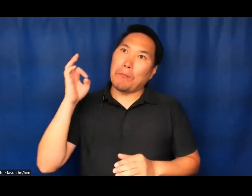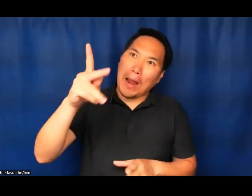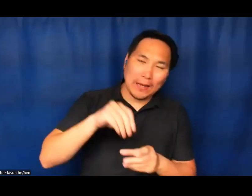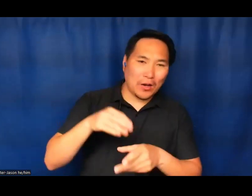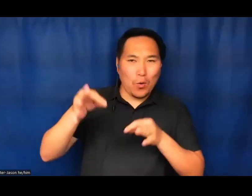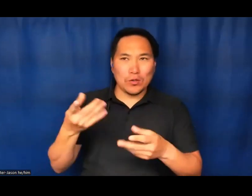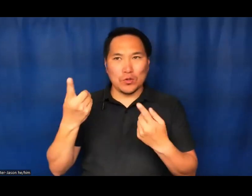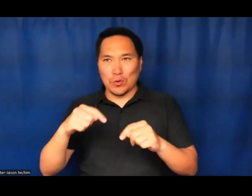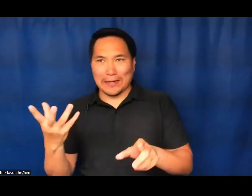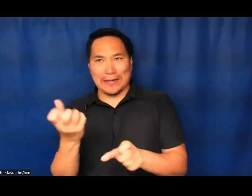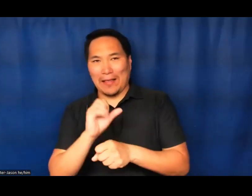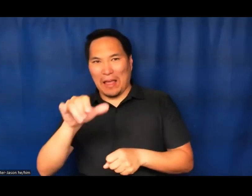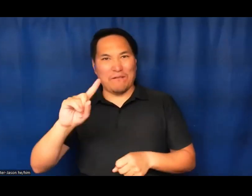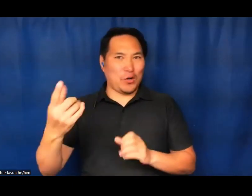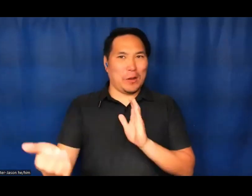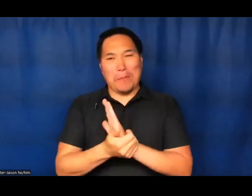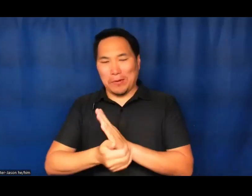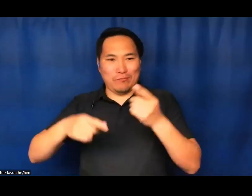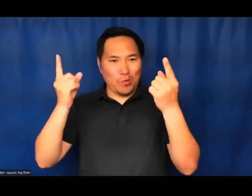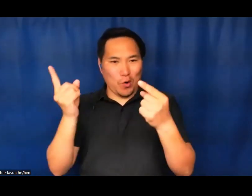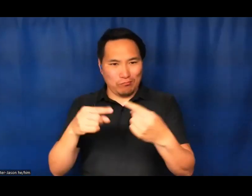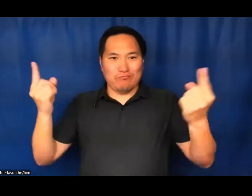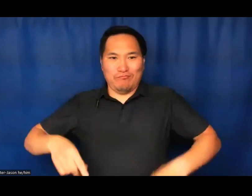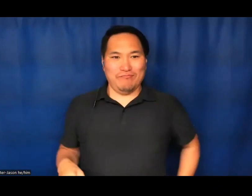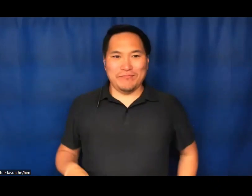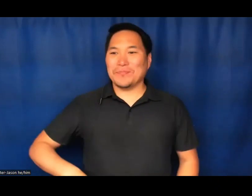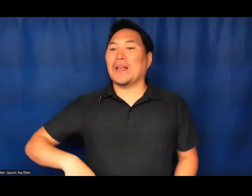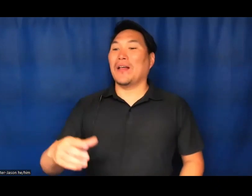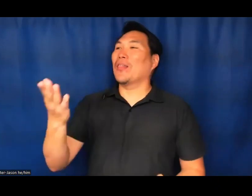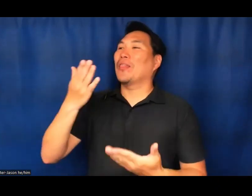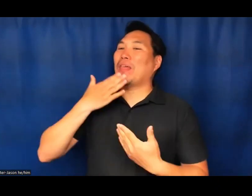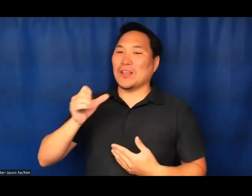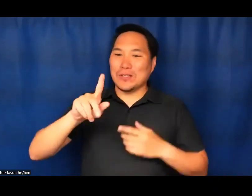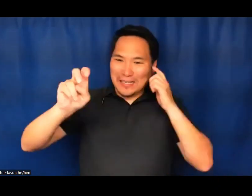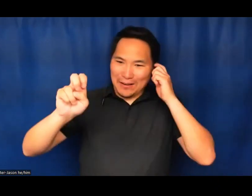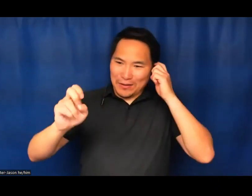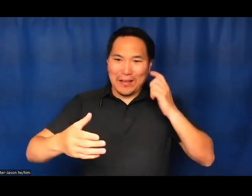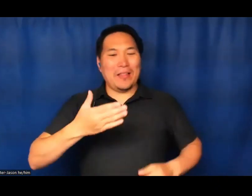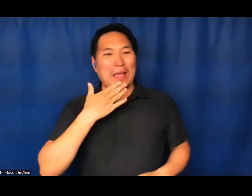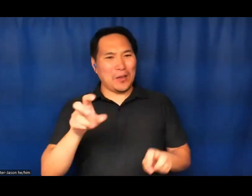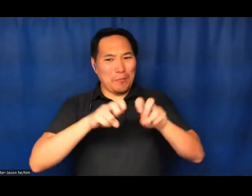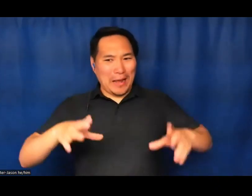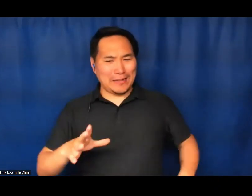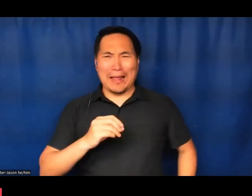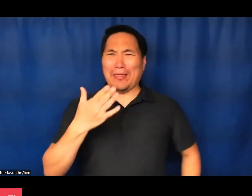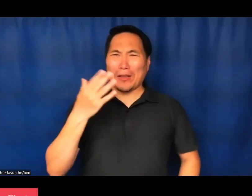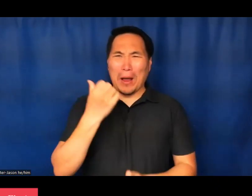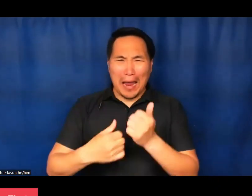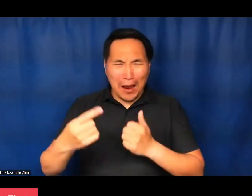at those First Amendment arguments this time.Thank you. Steven and panelists. And thank you everybody for being here.